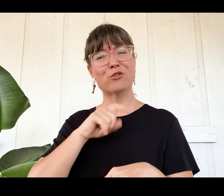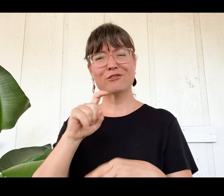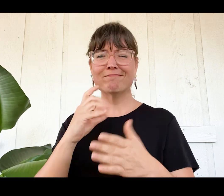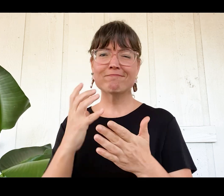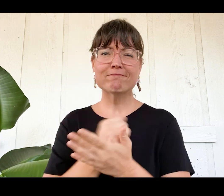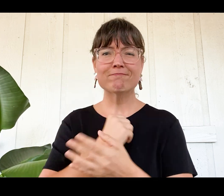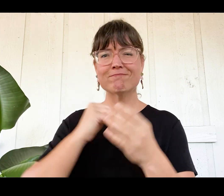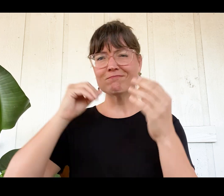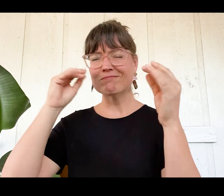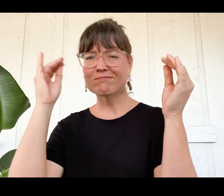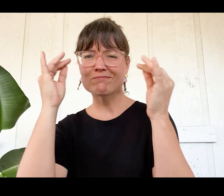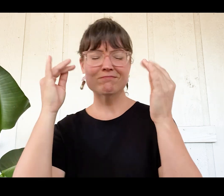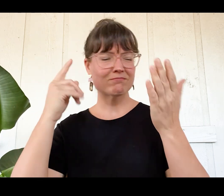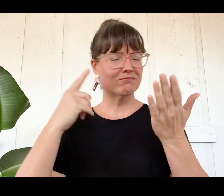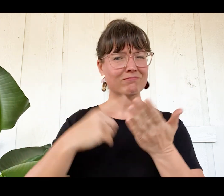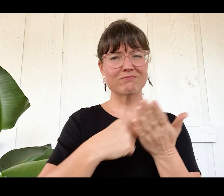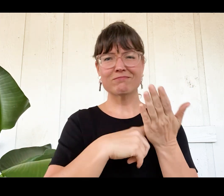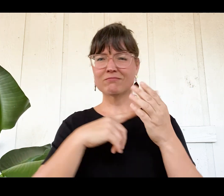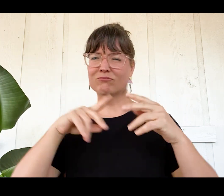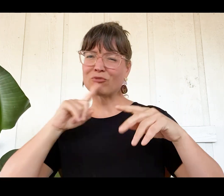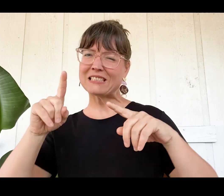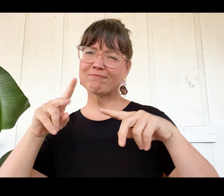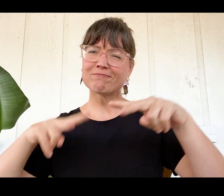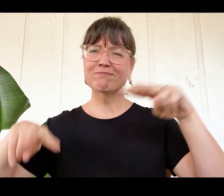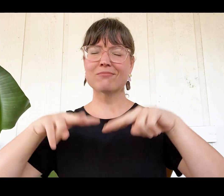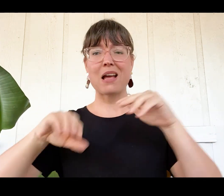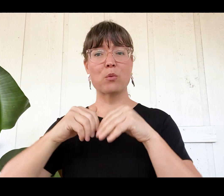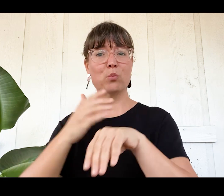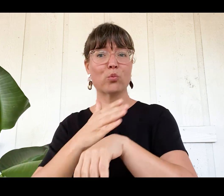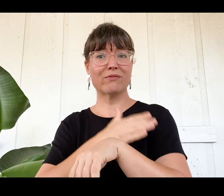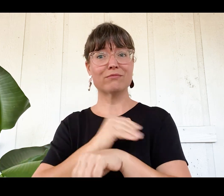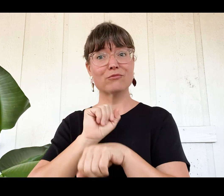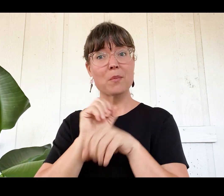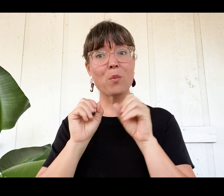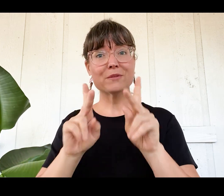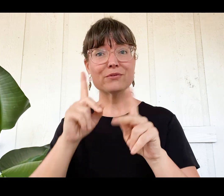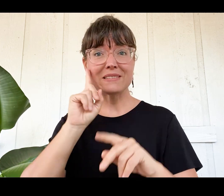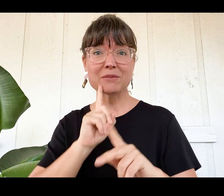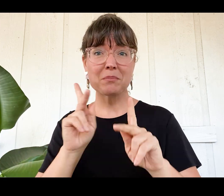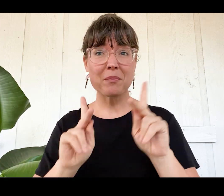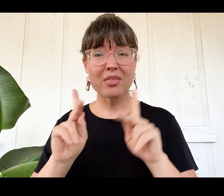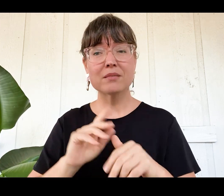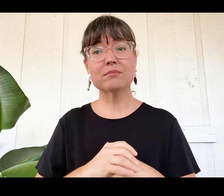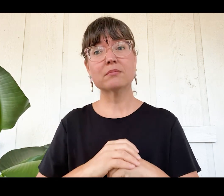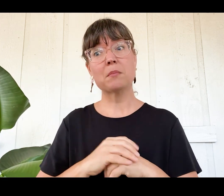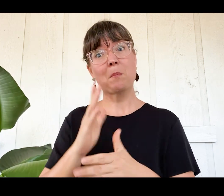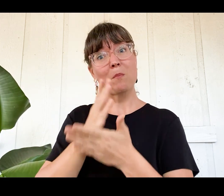This month is our chance to think deeply about, explore and discuss how to improve